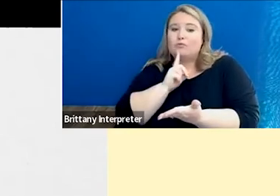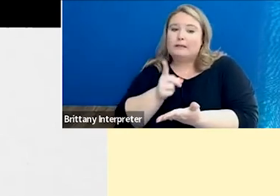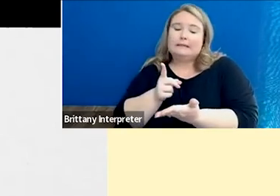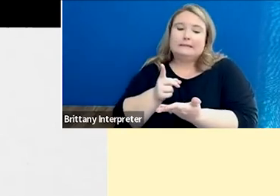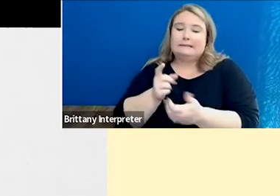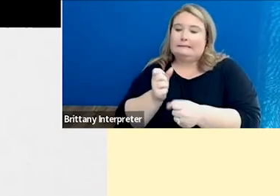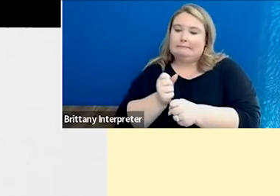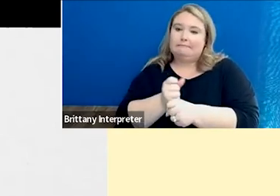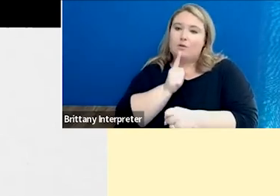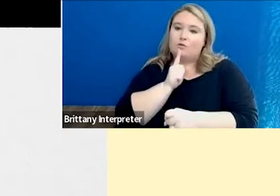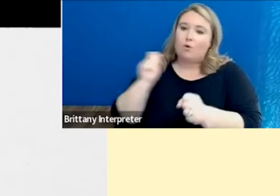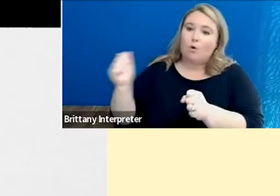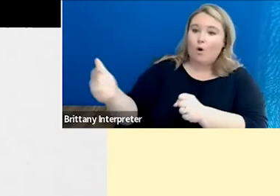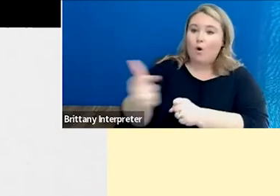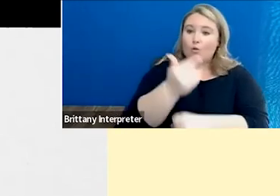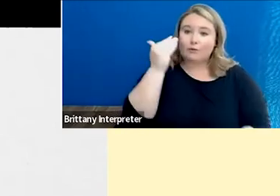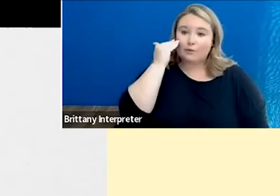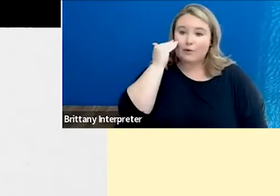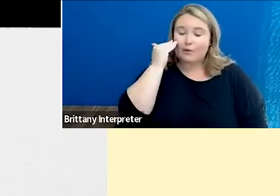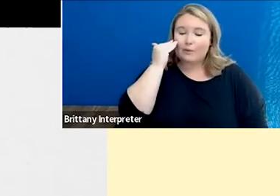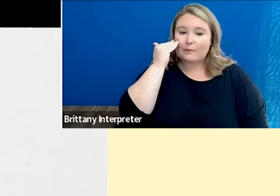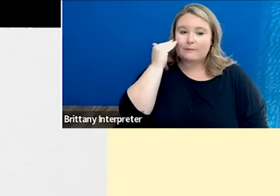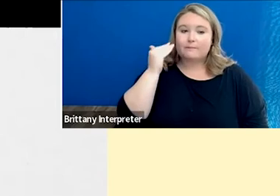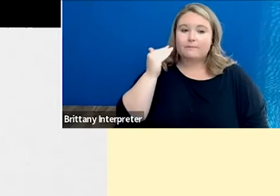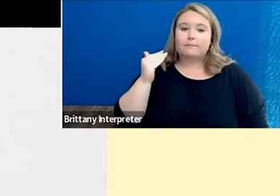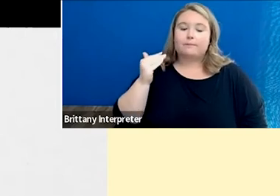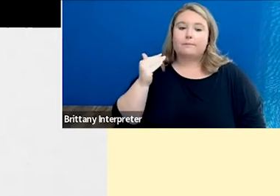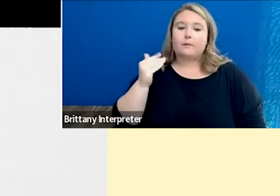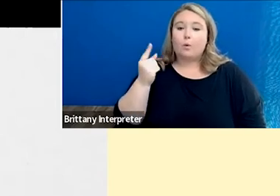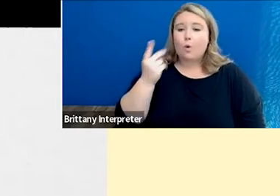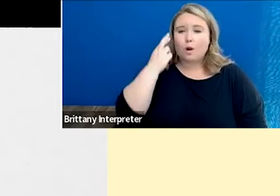is what we have found is that the number one factor that determines whether or not someone